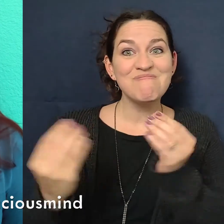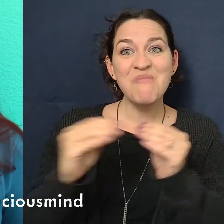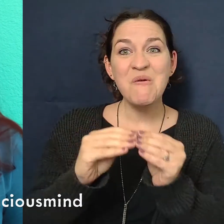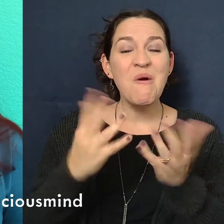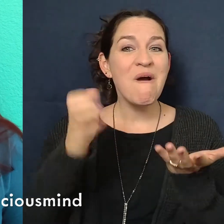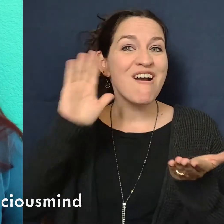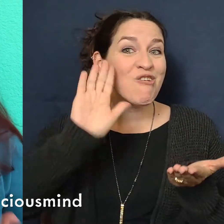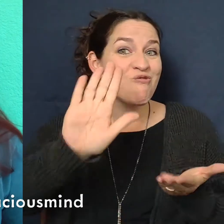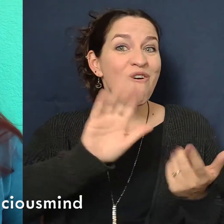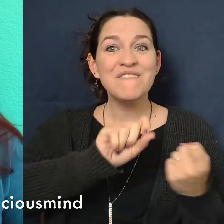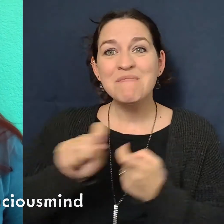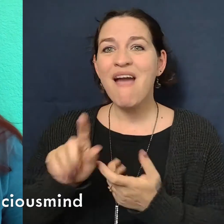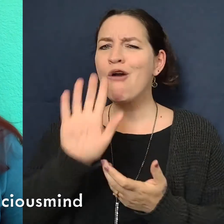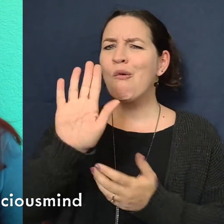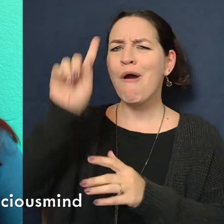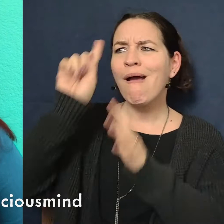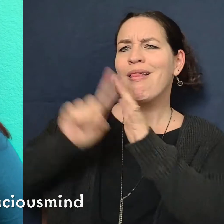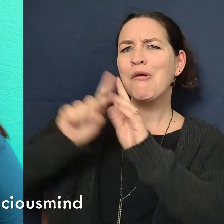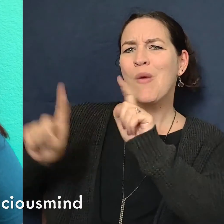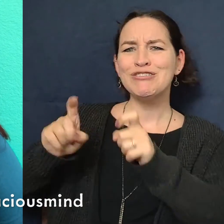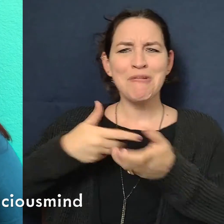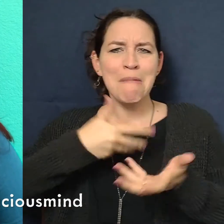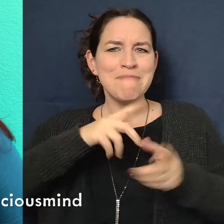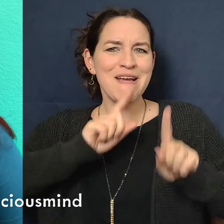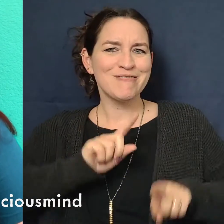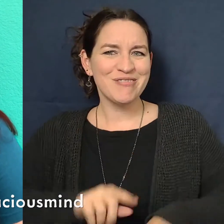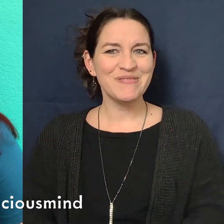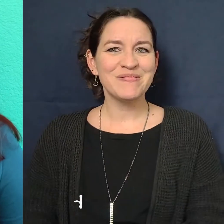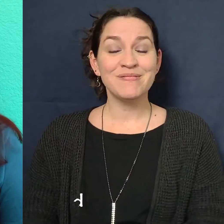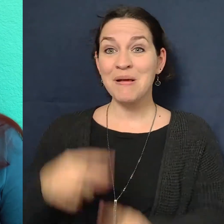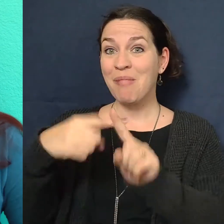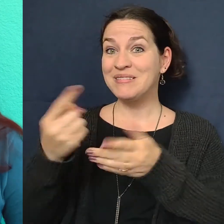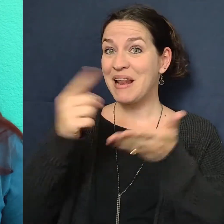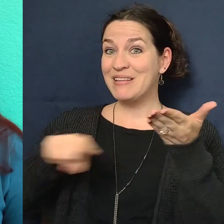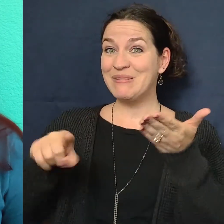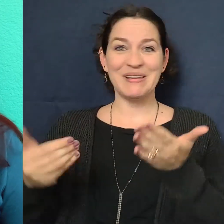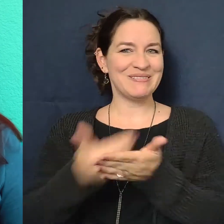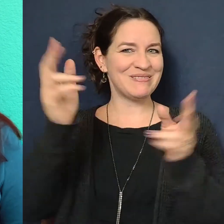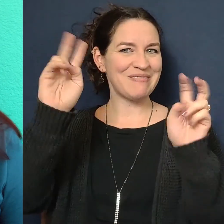this and to hear your feedback, hear your thoughts, questions, and ideas. We will also have a new Small Bites next week with